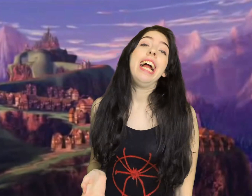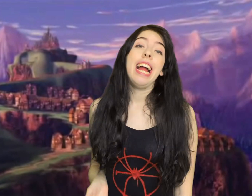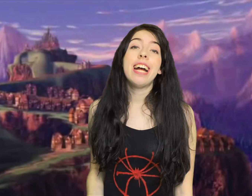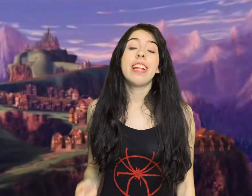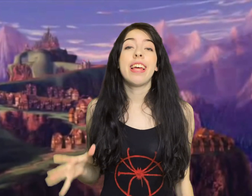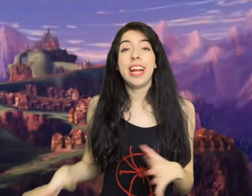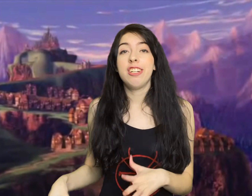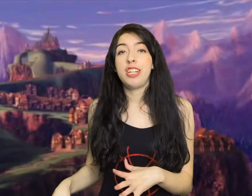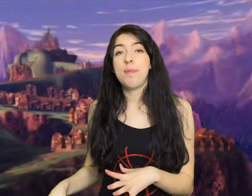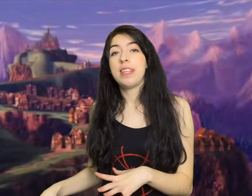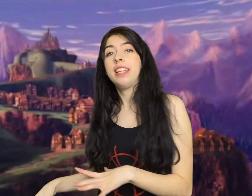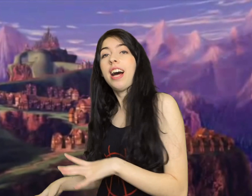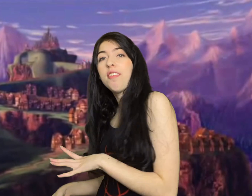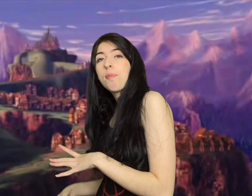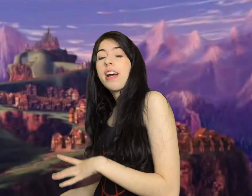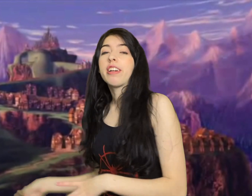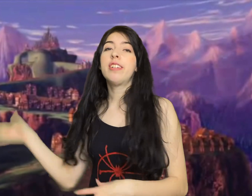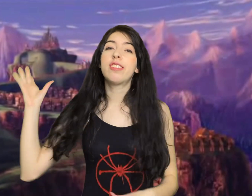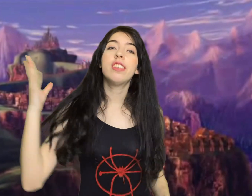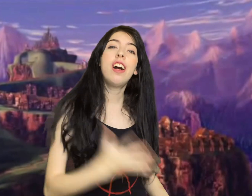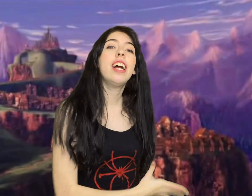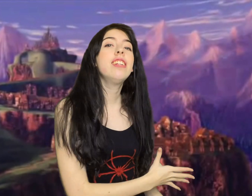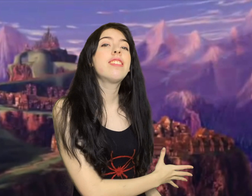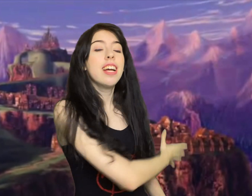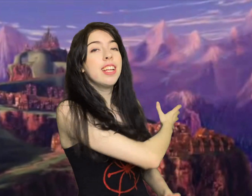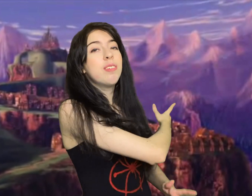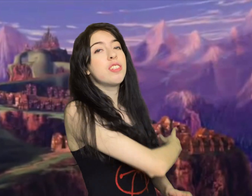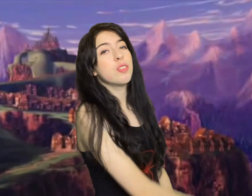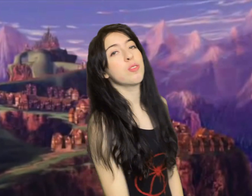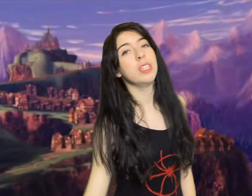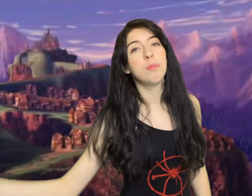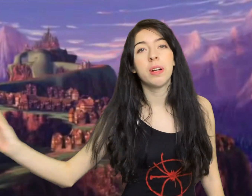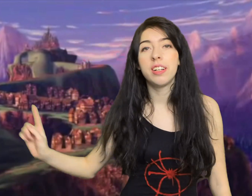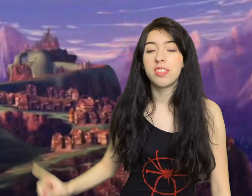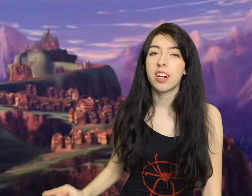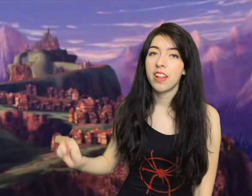and the handshapes and the alphabet are used a lot in sign language so it's really important to start